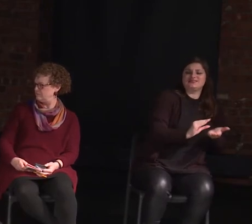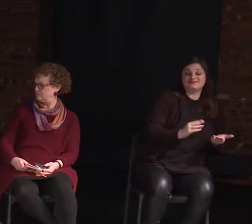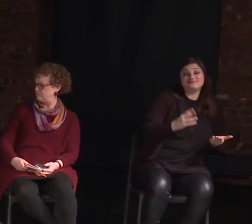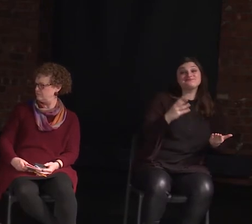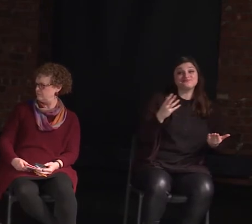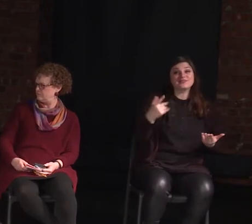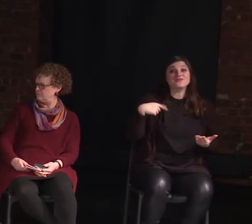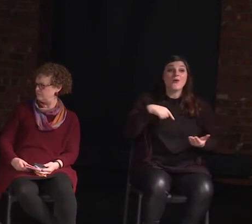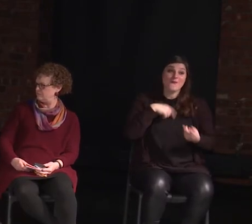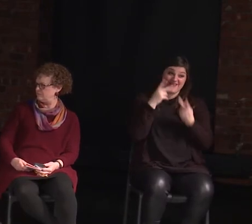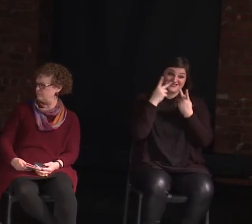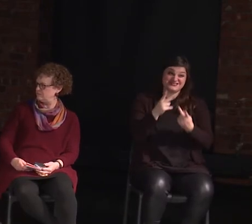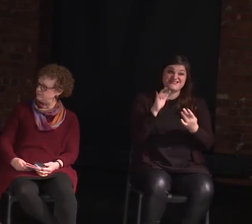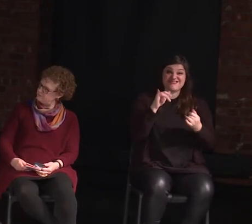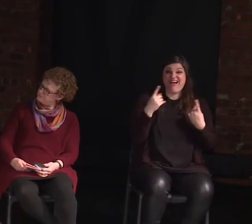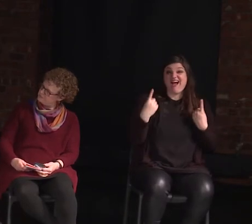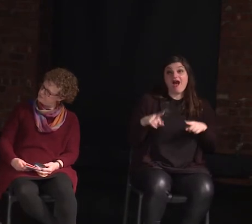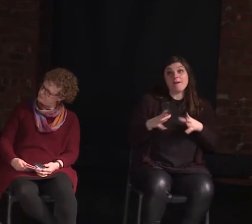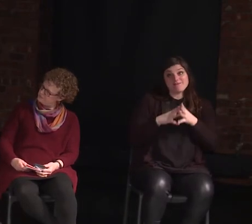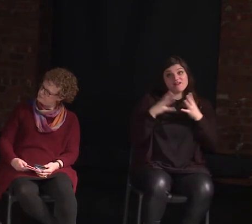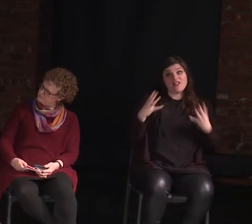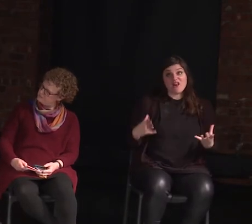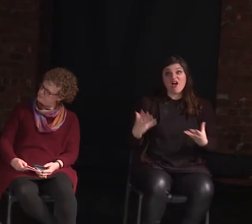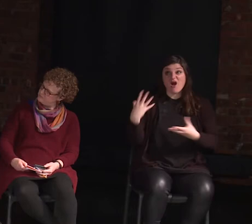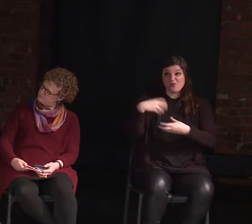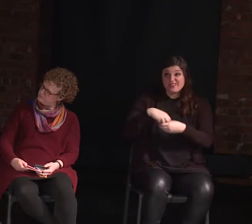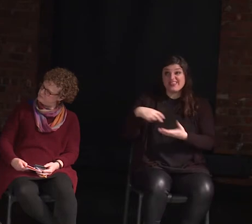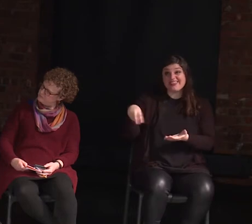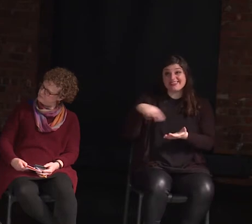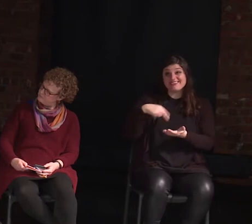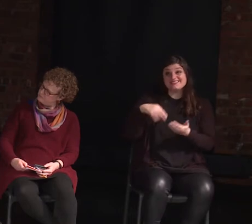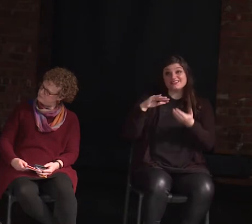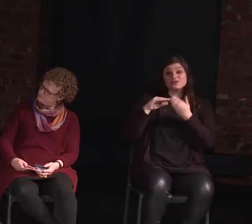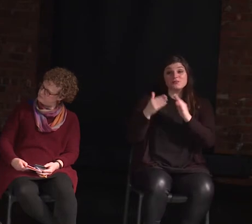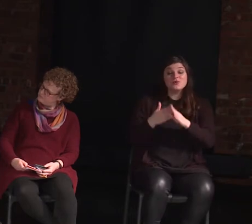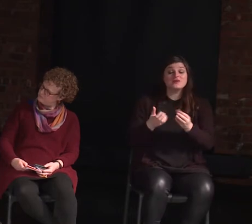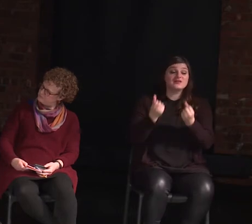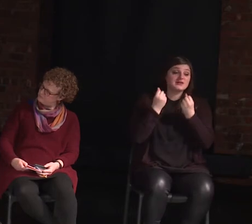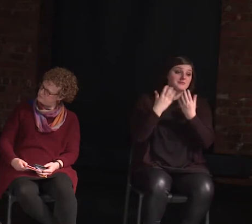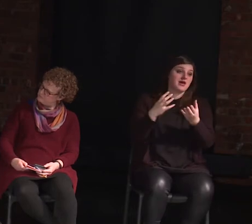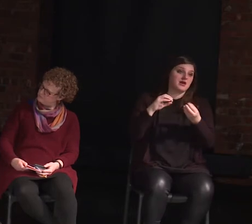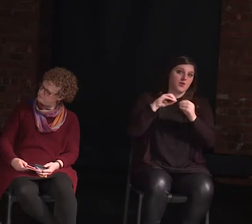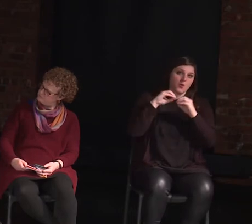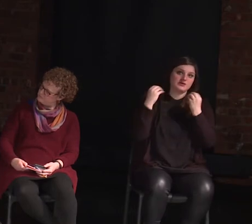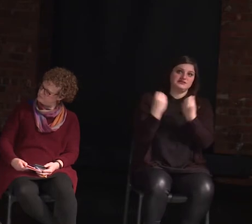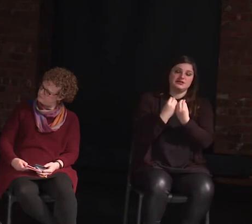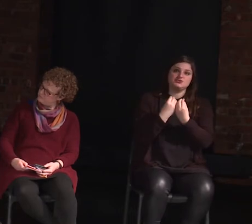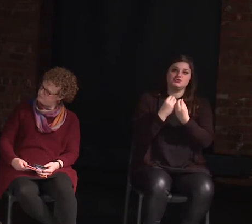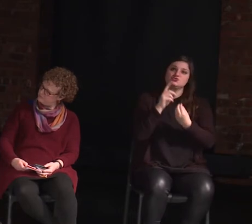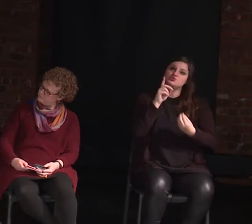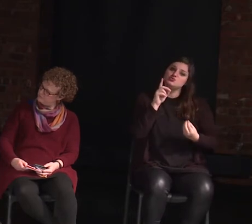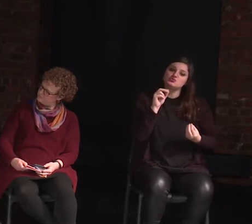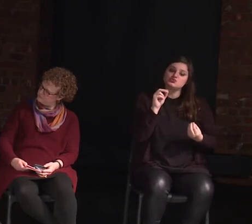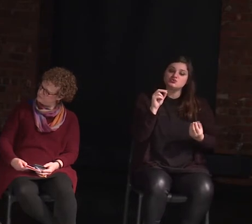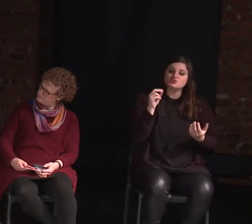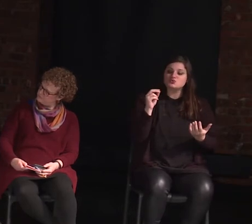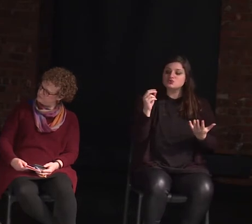much stronger than in other organizations across the sector that, as a whole, dance